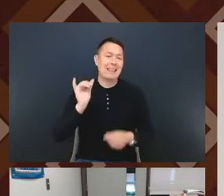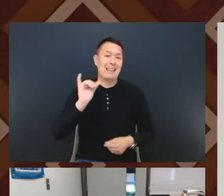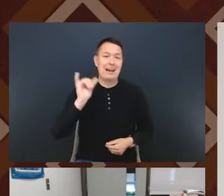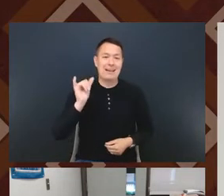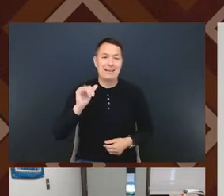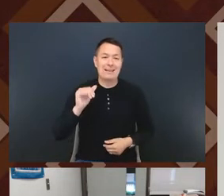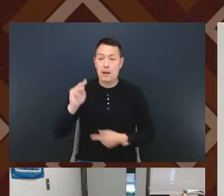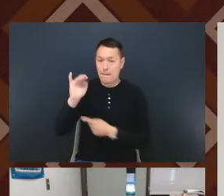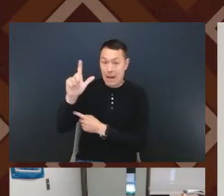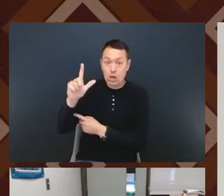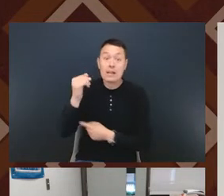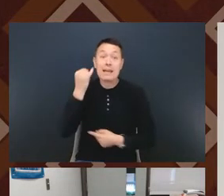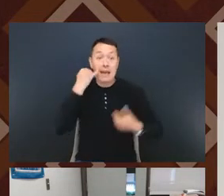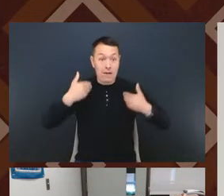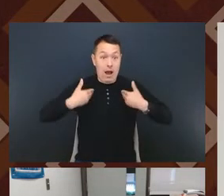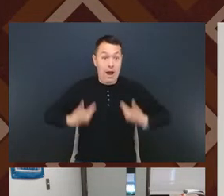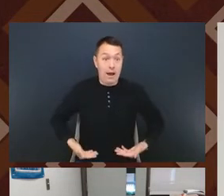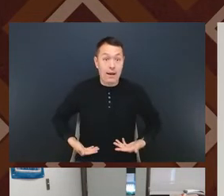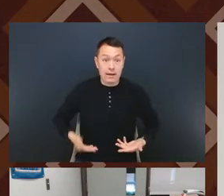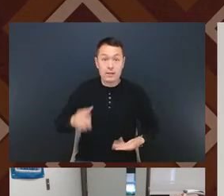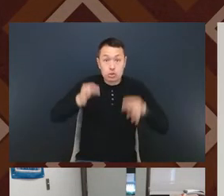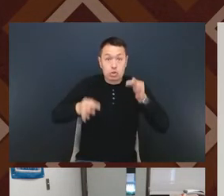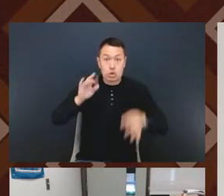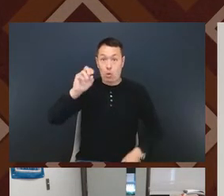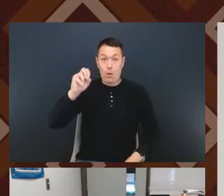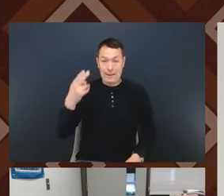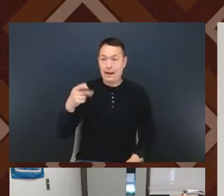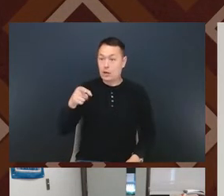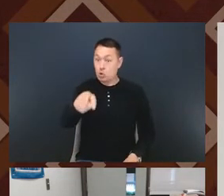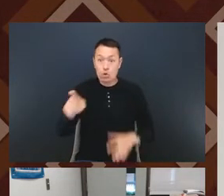if I was judge your back and you showed up and I says,